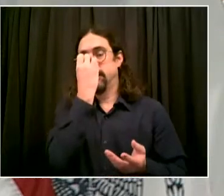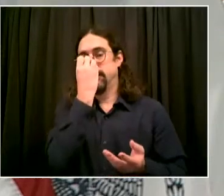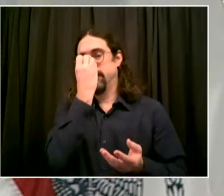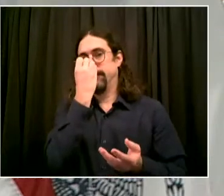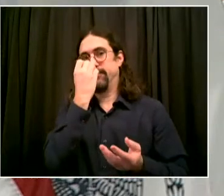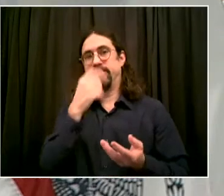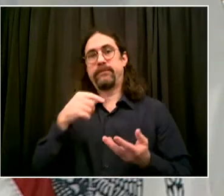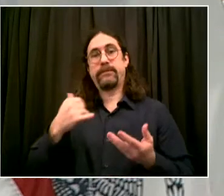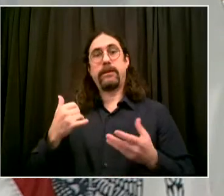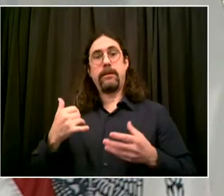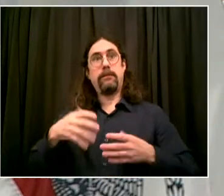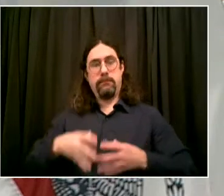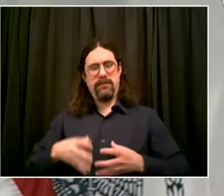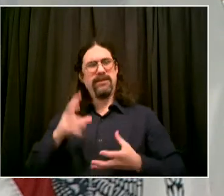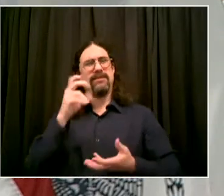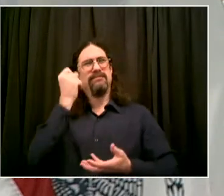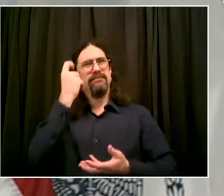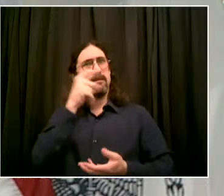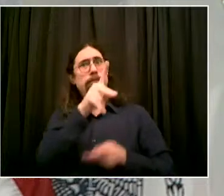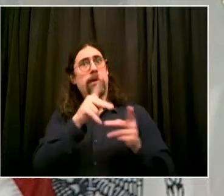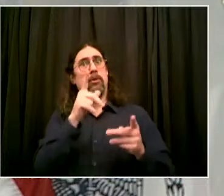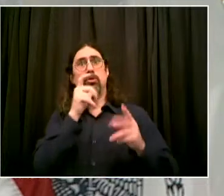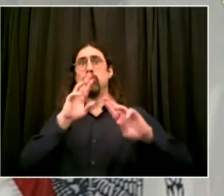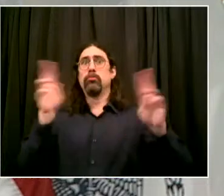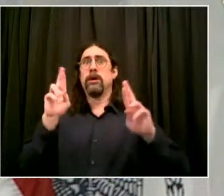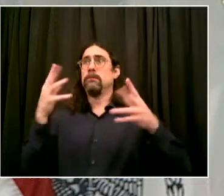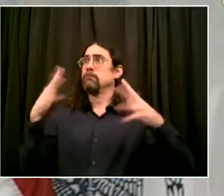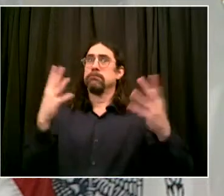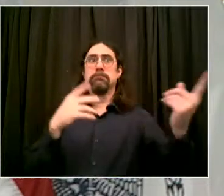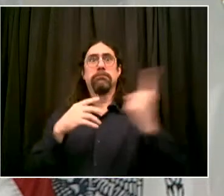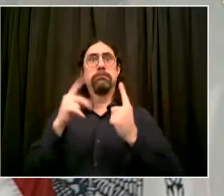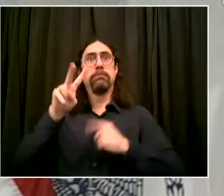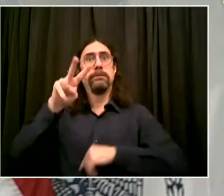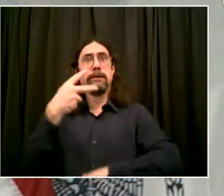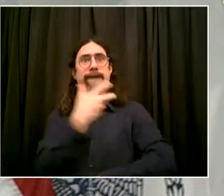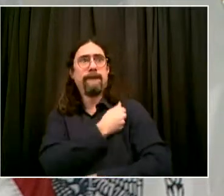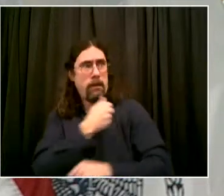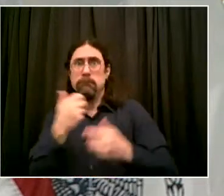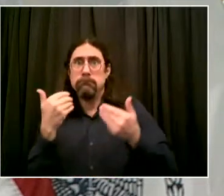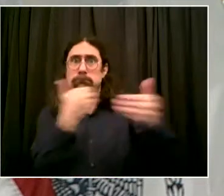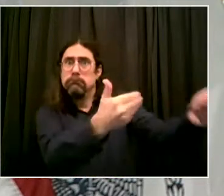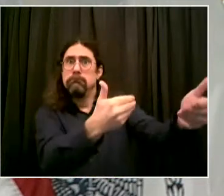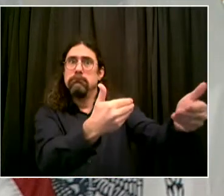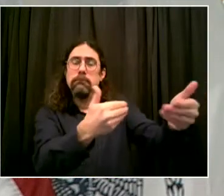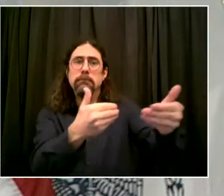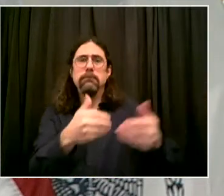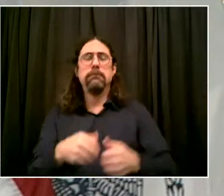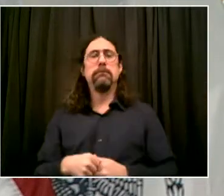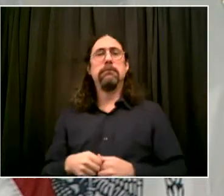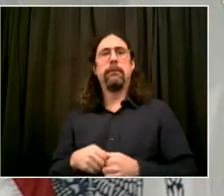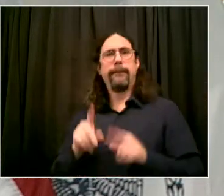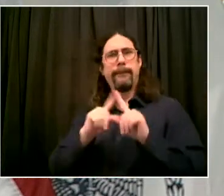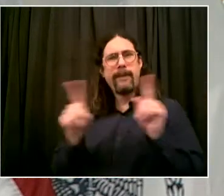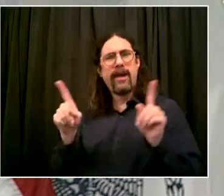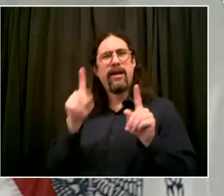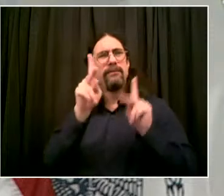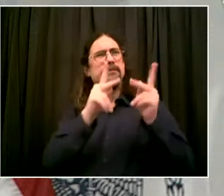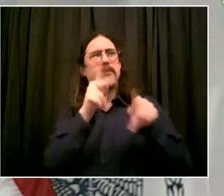TIMEFRAMAMTOE TOE EB ABLE TO GET A SECOND DOSE. HOW MUST HUNDRED THOUSAND DOSES